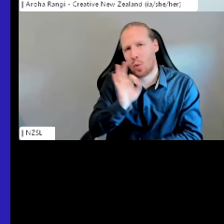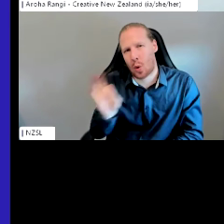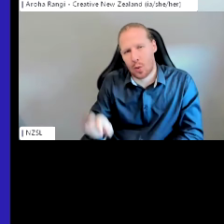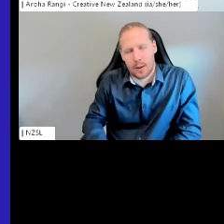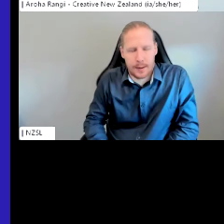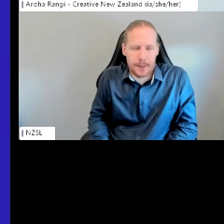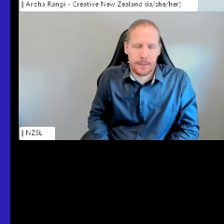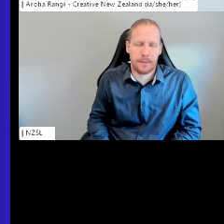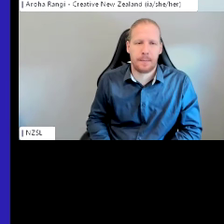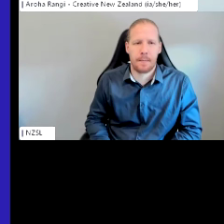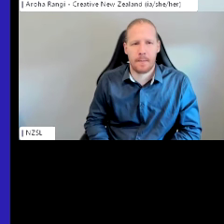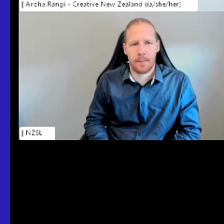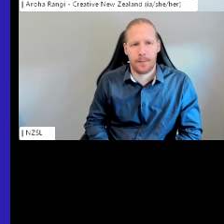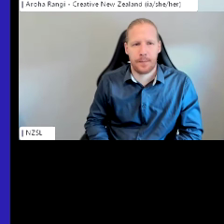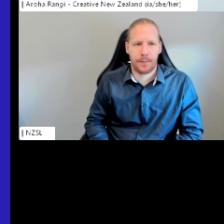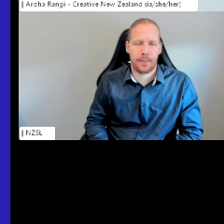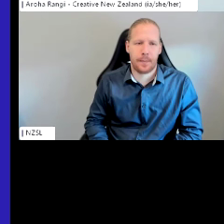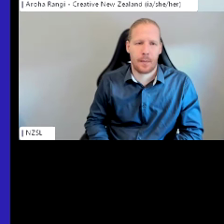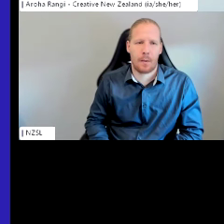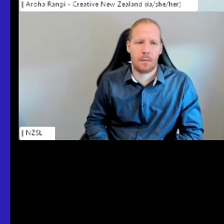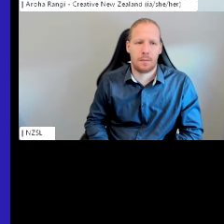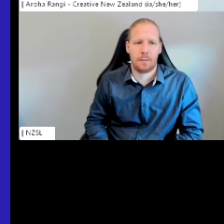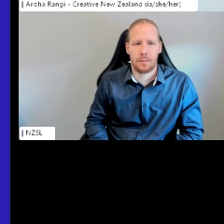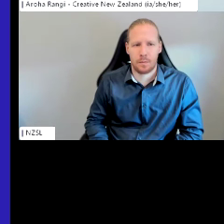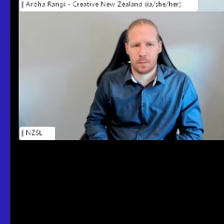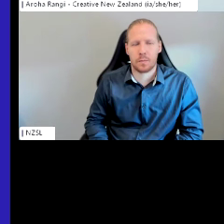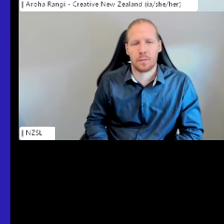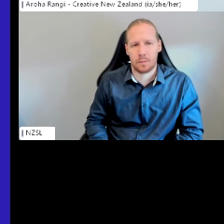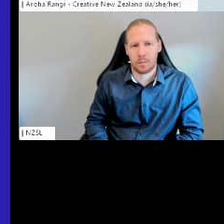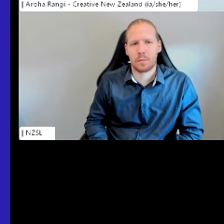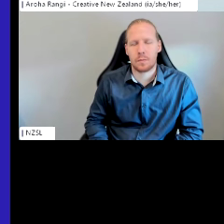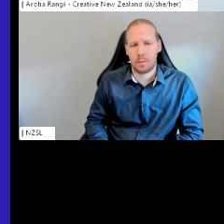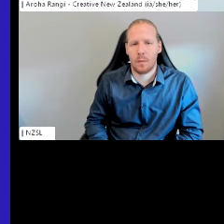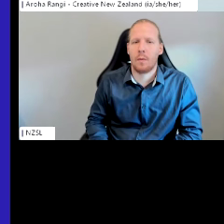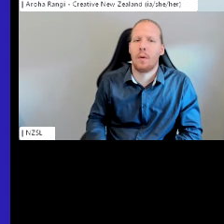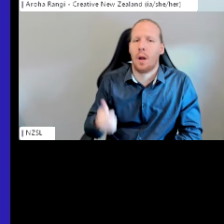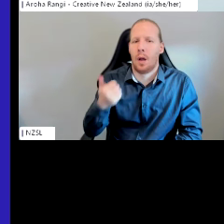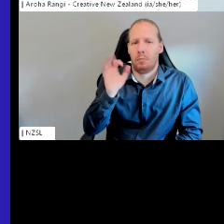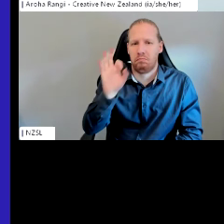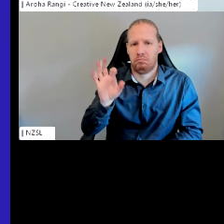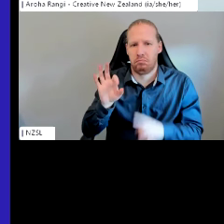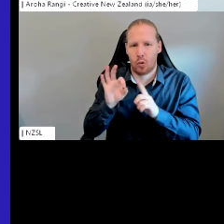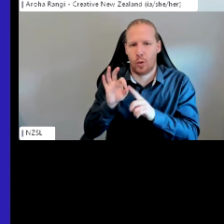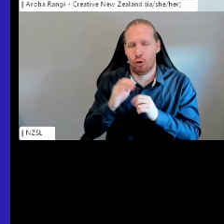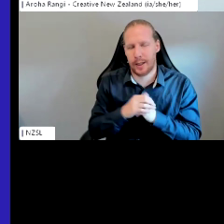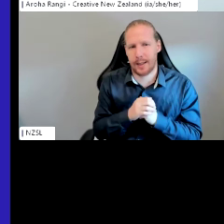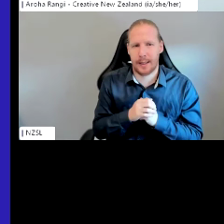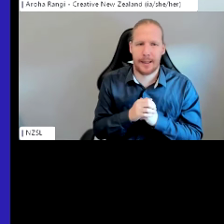the proof is that it's not I think um the because usually when we remark like that um you know I've